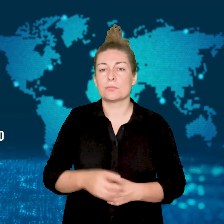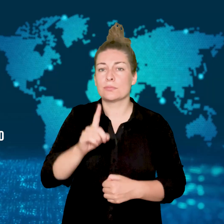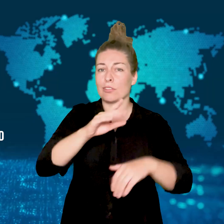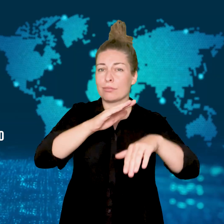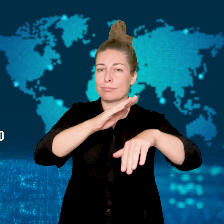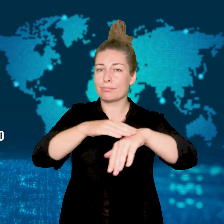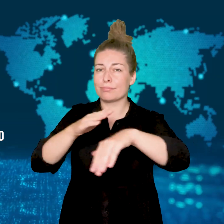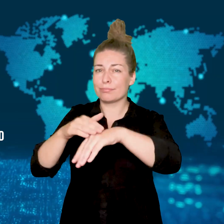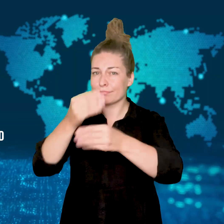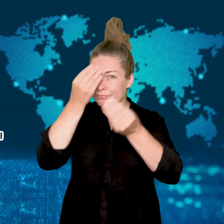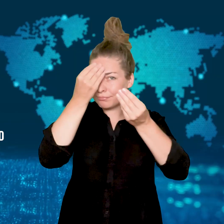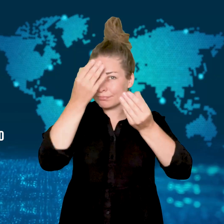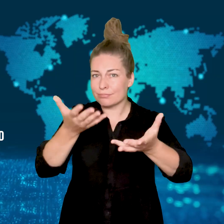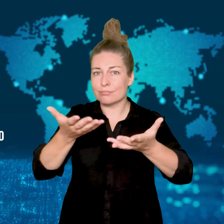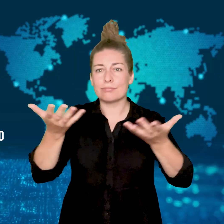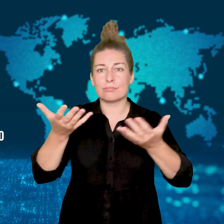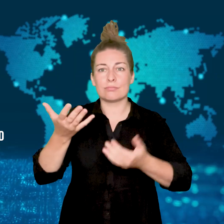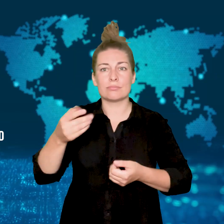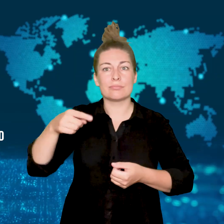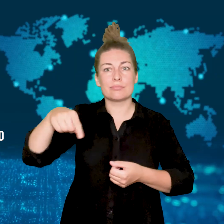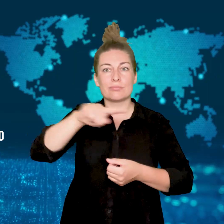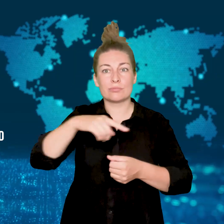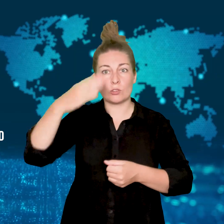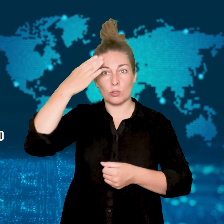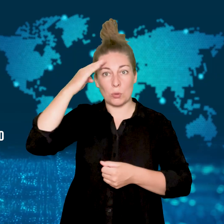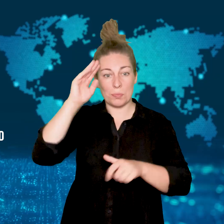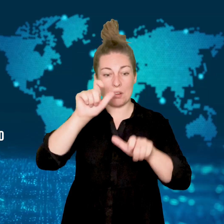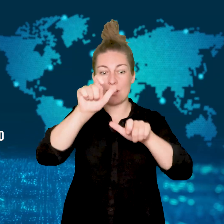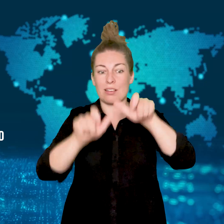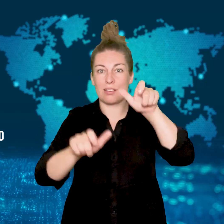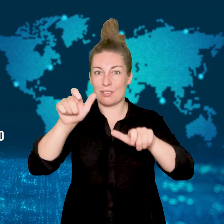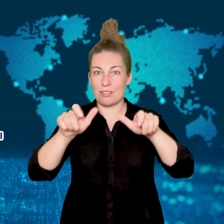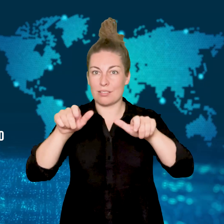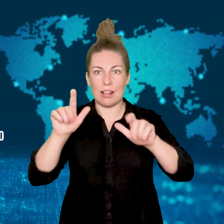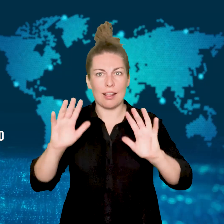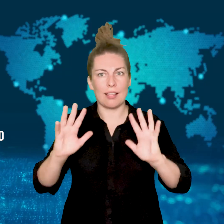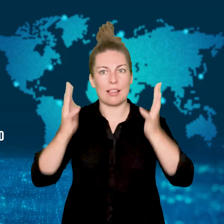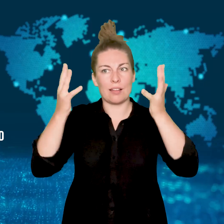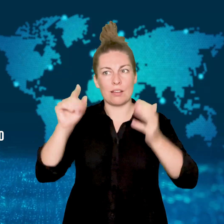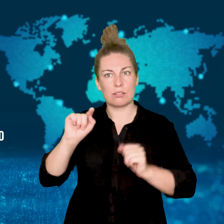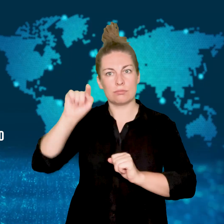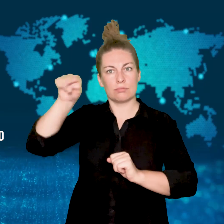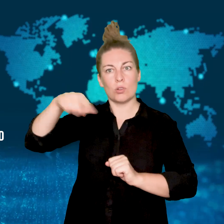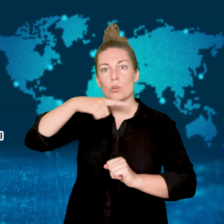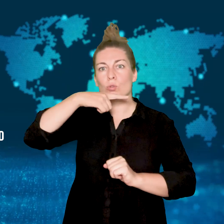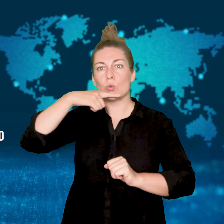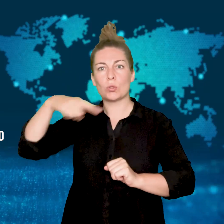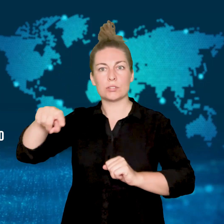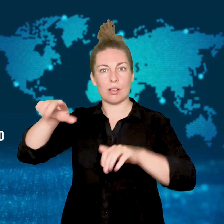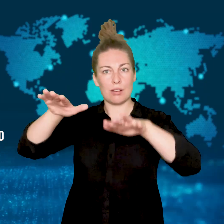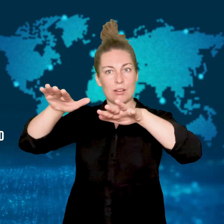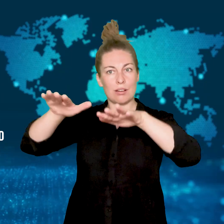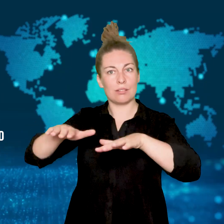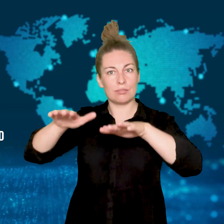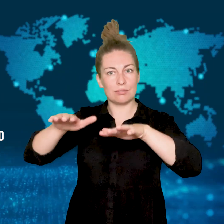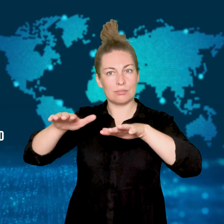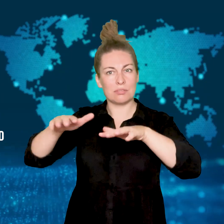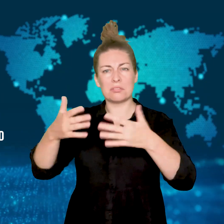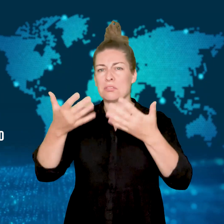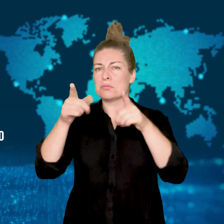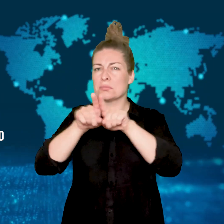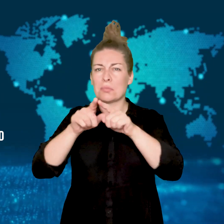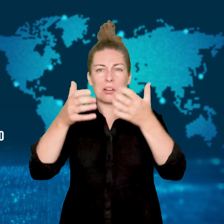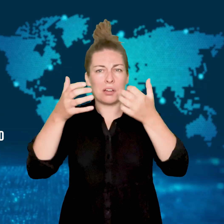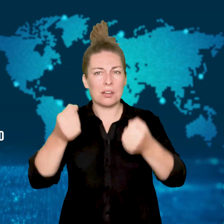Reportedly, Cubans living in Russia - as well as some living thousands of